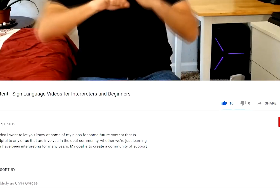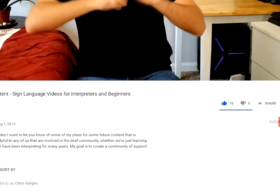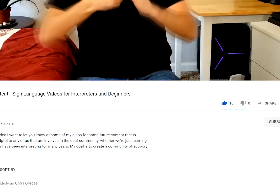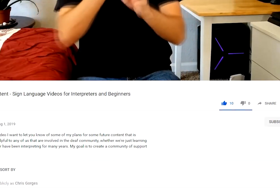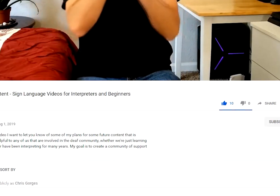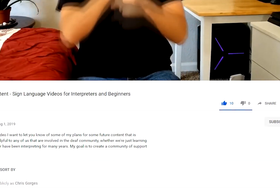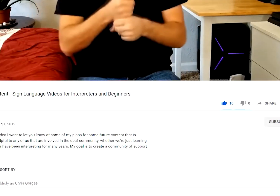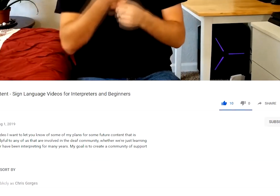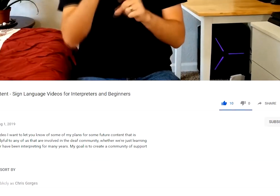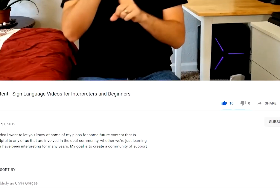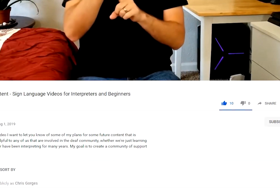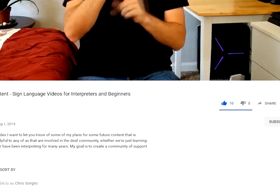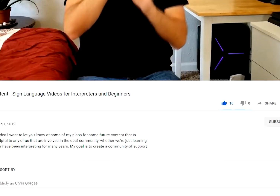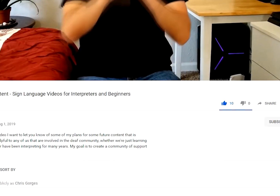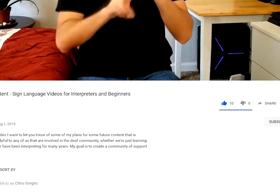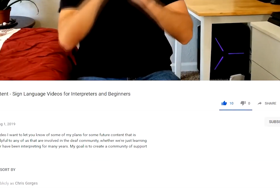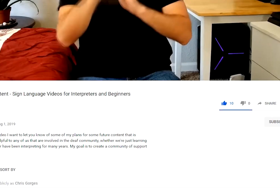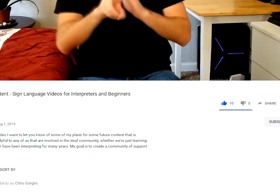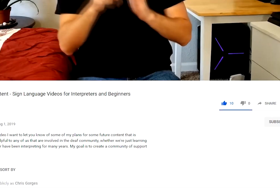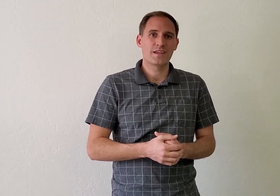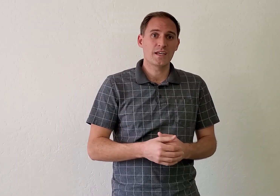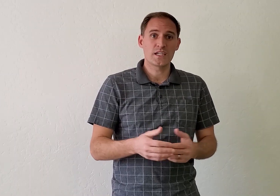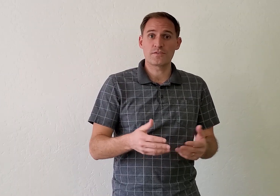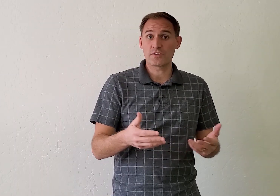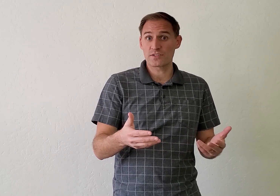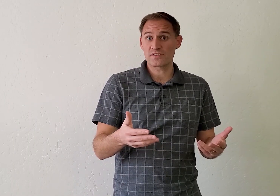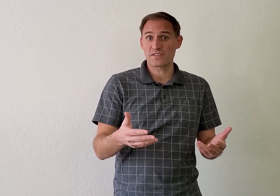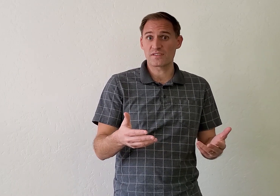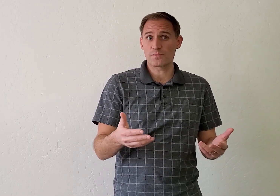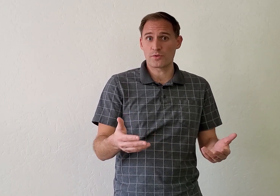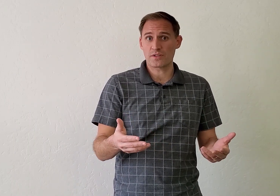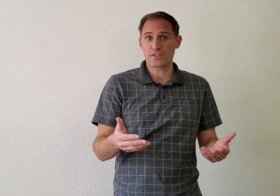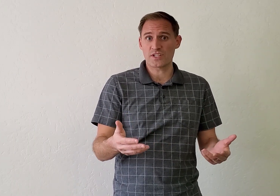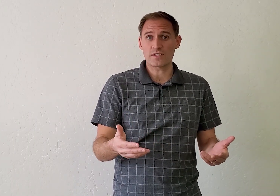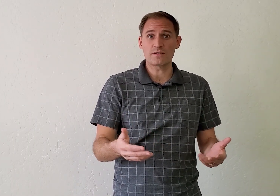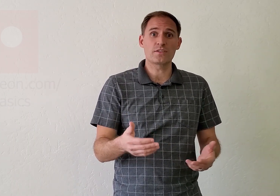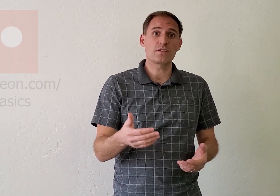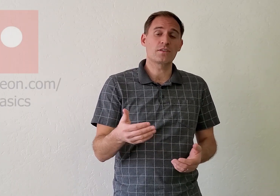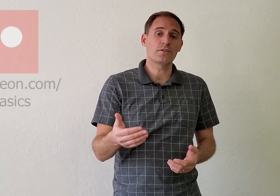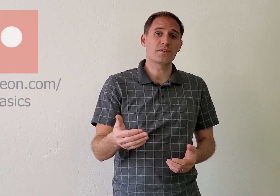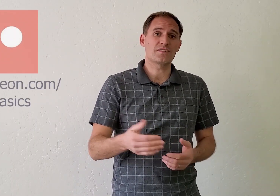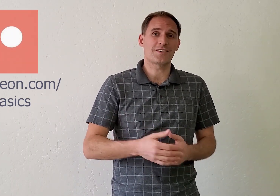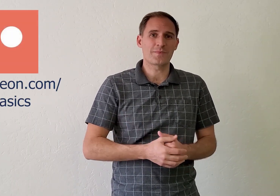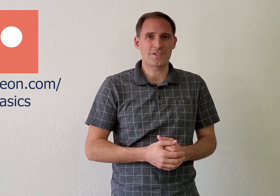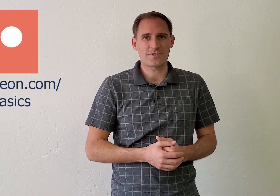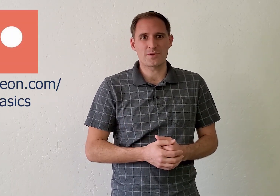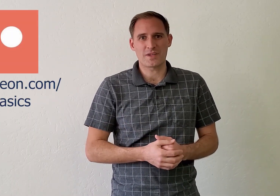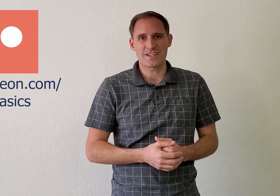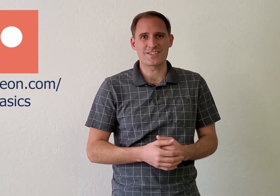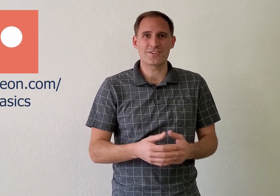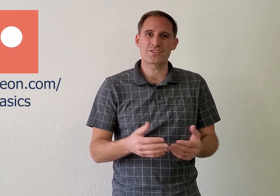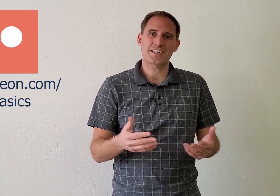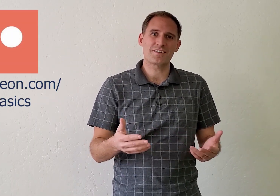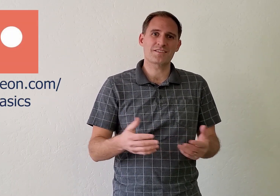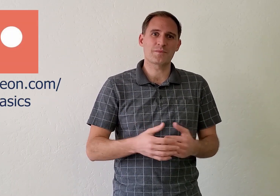subscribe to the channel and that bell. And if you're interested in supporting the channel, you can go visit our patreon page and go check out some